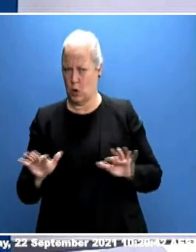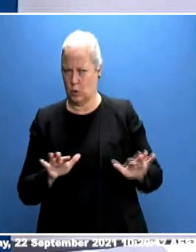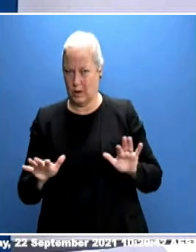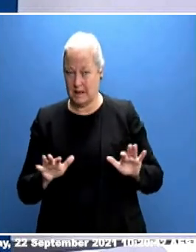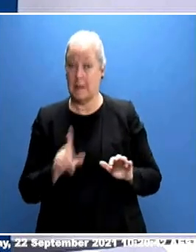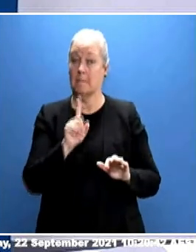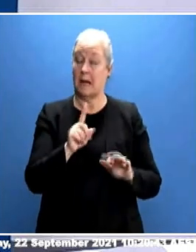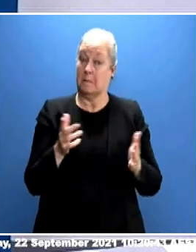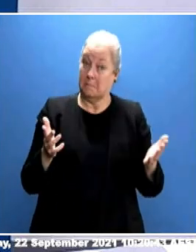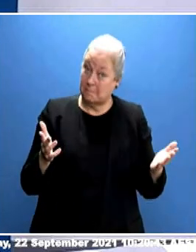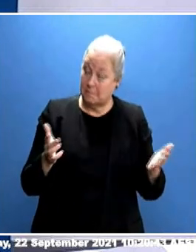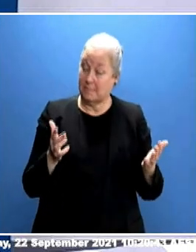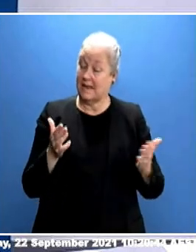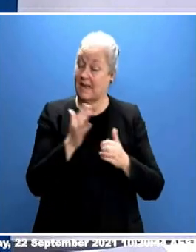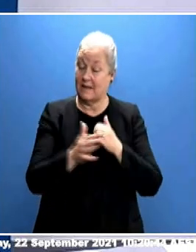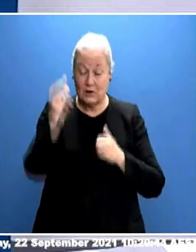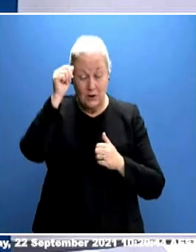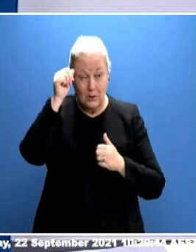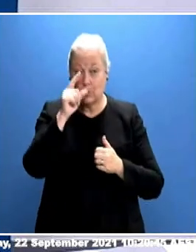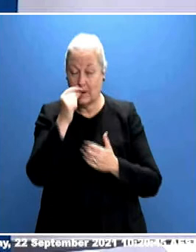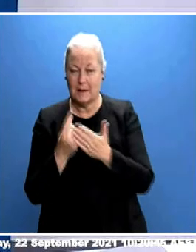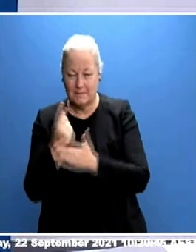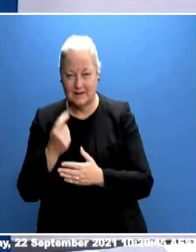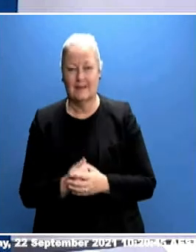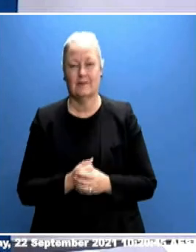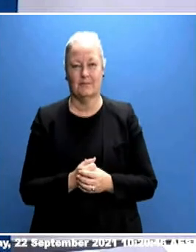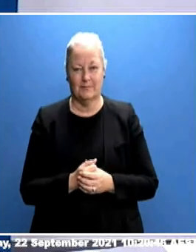one never knows, and Ms Tarrago is in the Brisbane hearing room